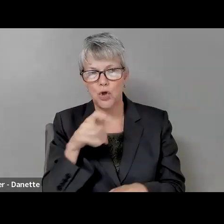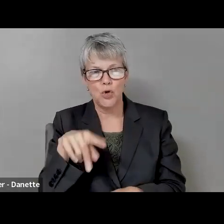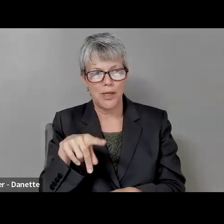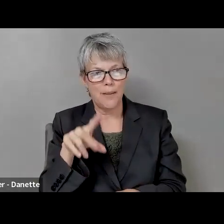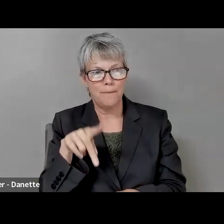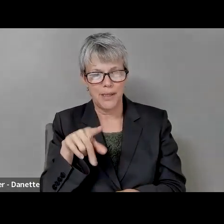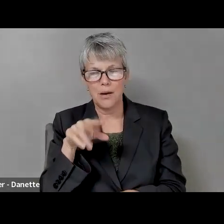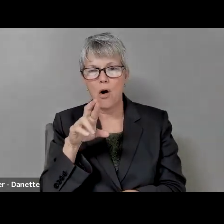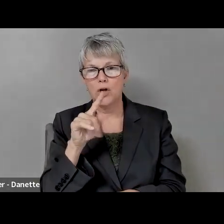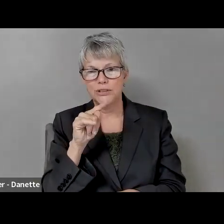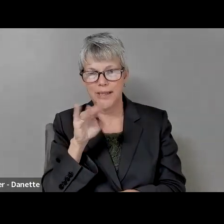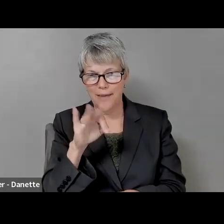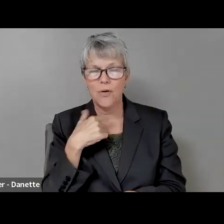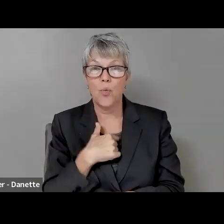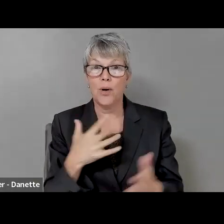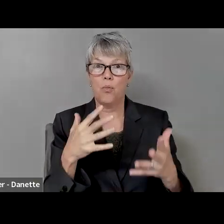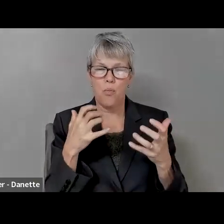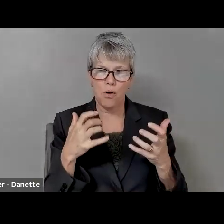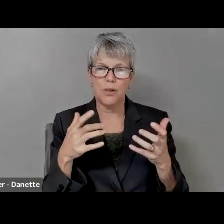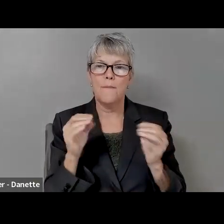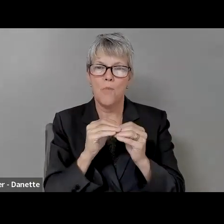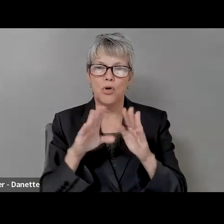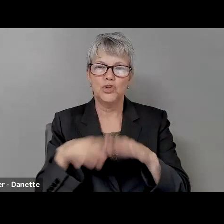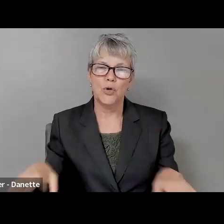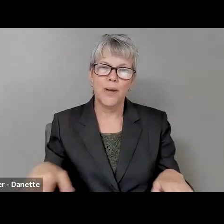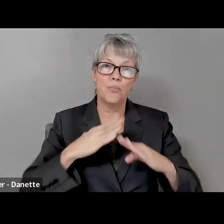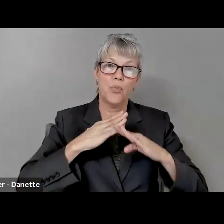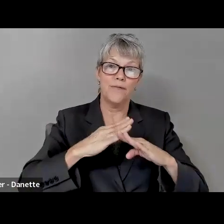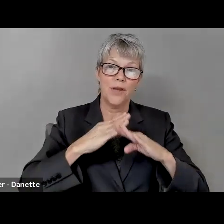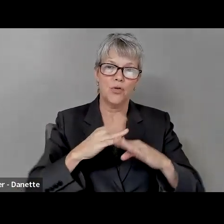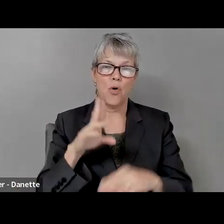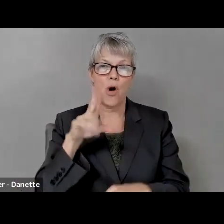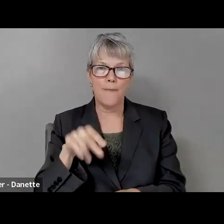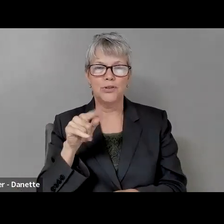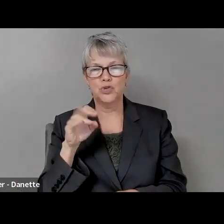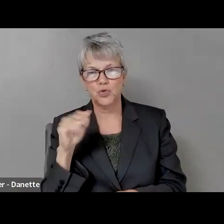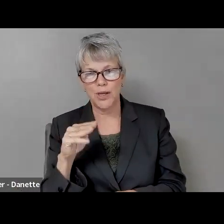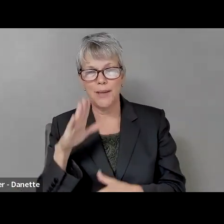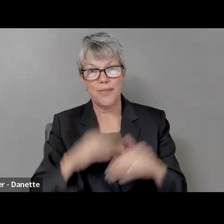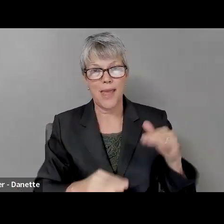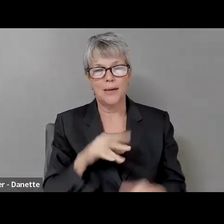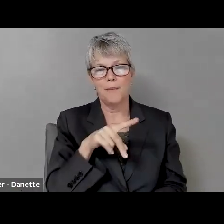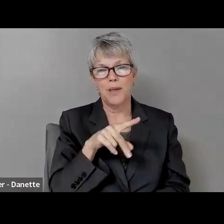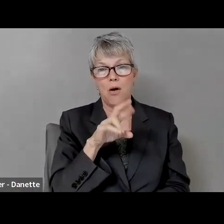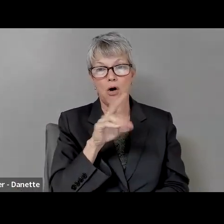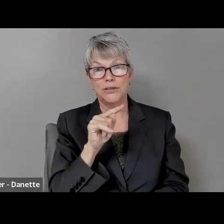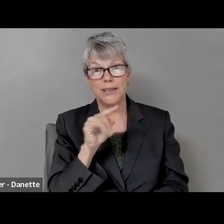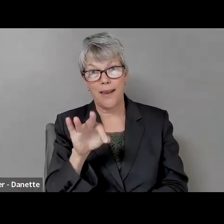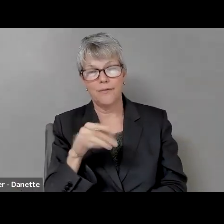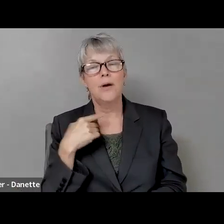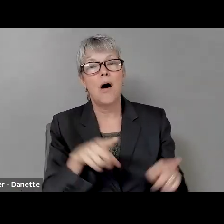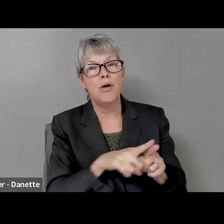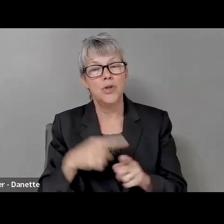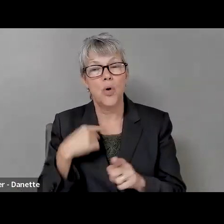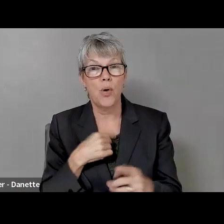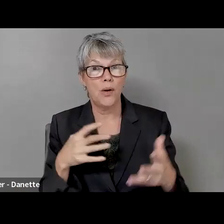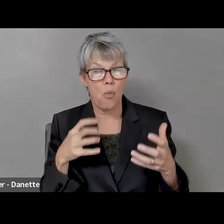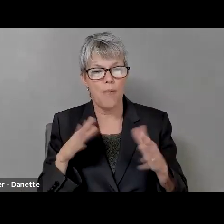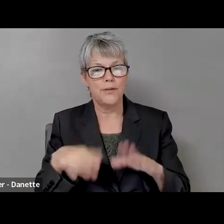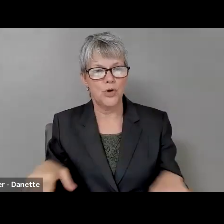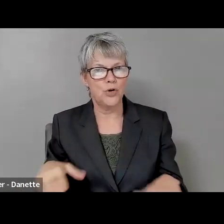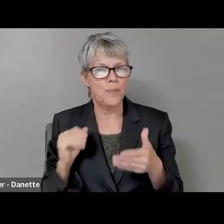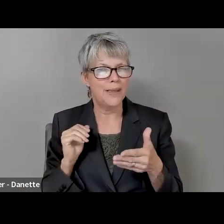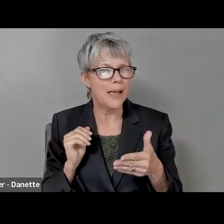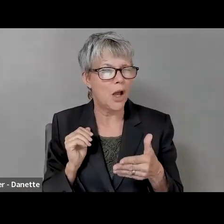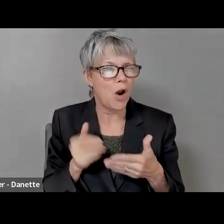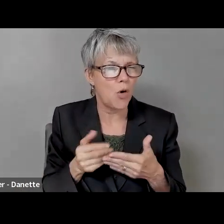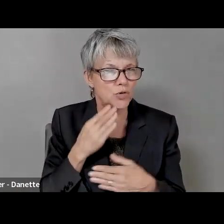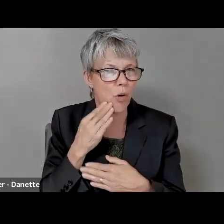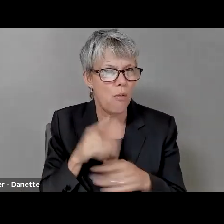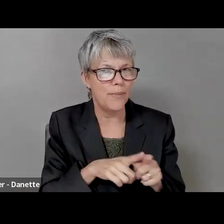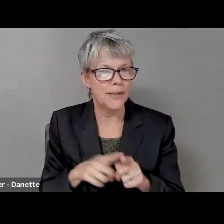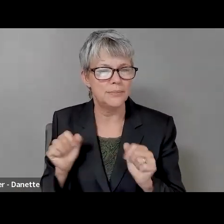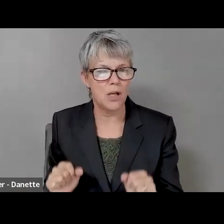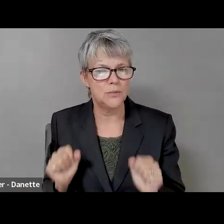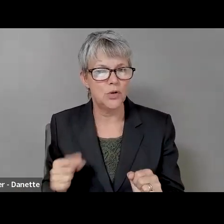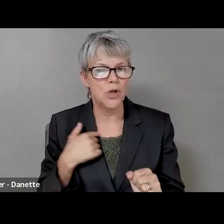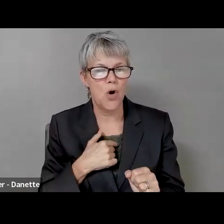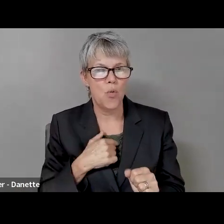Kelly Crosbie (she/her): overall. We would like to have more children in preventative upstream care than it appears yet, and certainly we would like them to be as close to home as possible. So this is why we're we're looking for hopefully all of this to go down